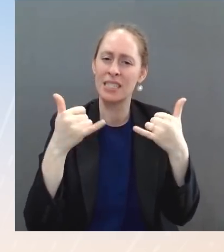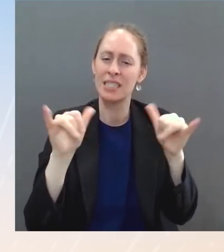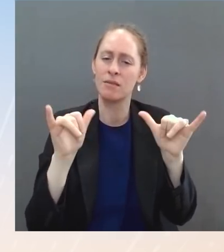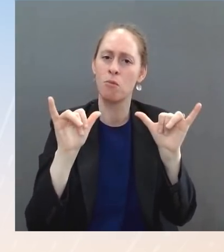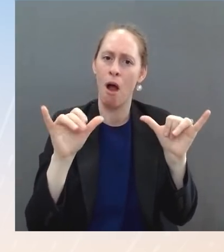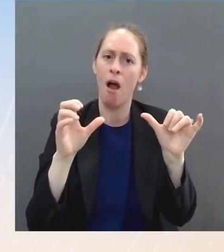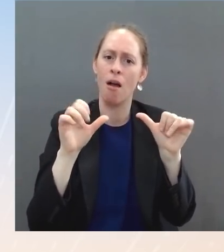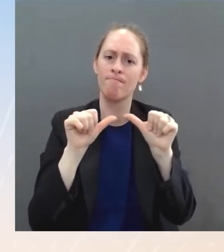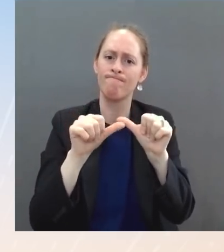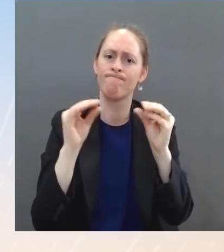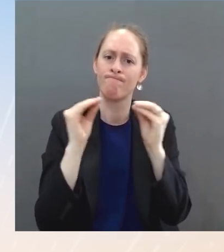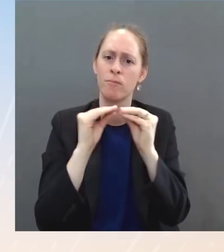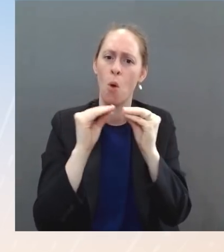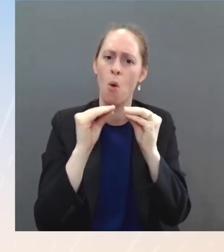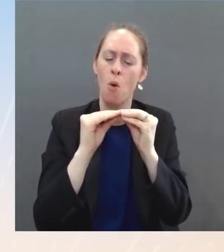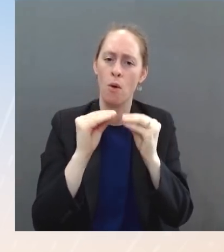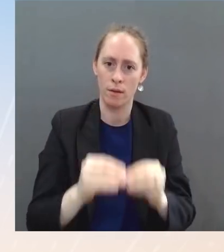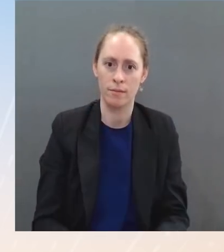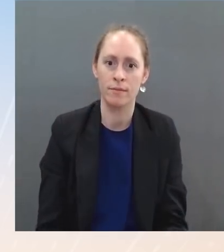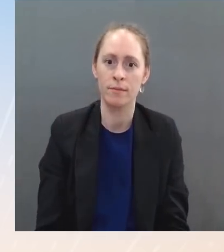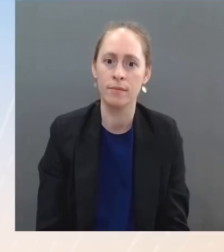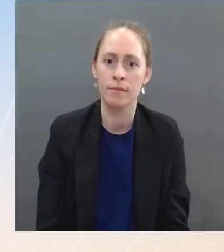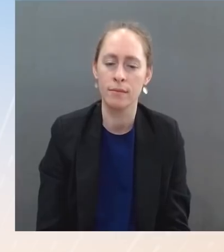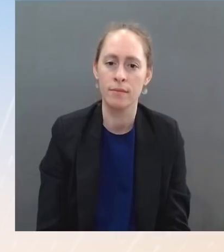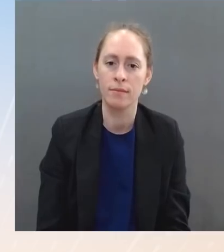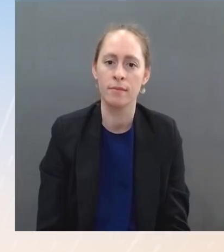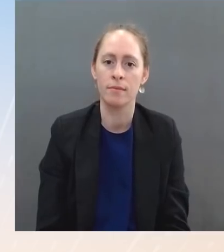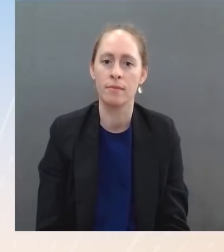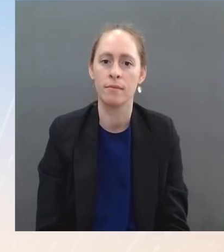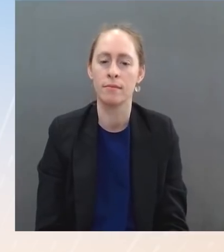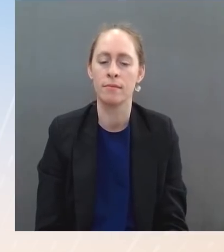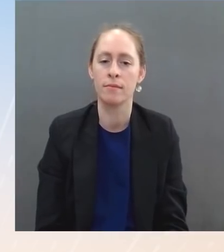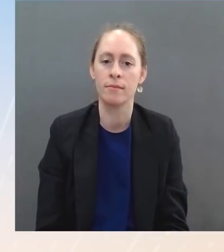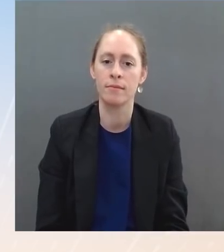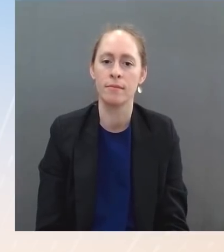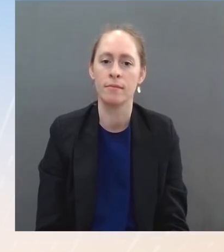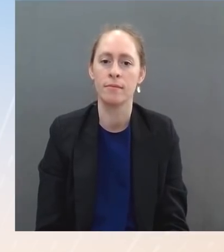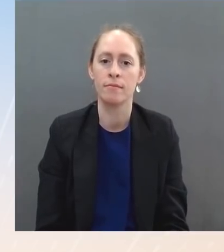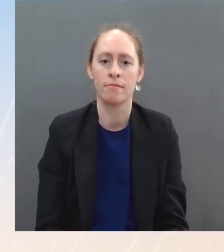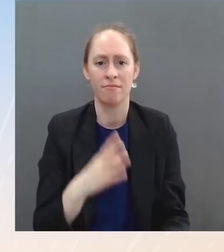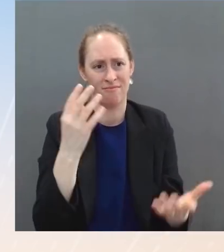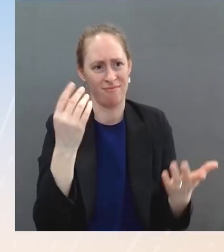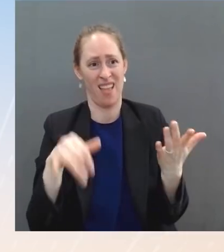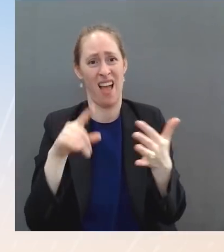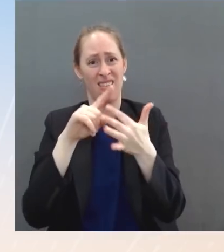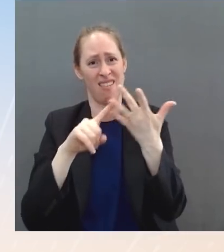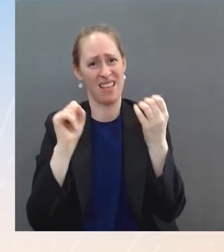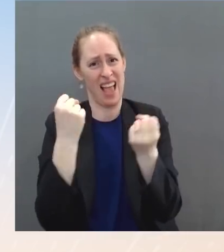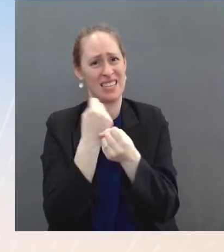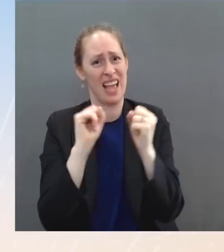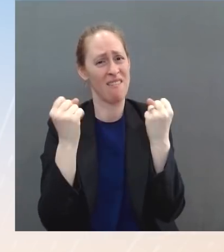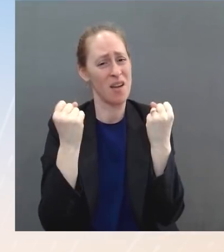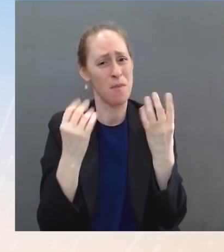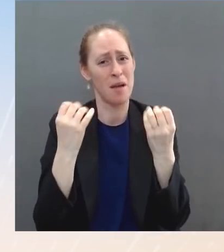to provide lifesaving tools -- this is a little bit of what I mentioned earlier -- like oxygen systems, antiviral pills --